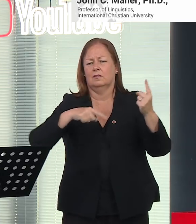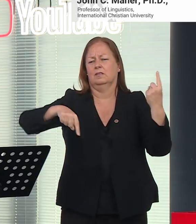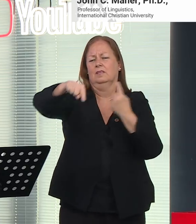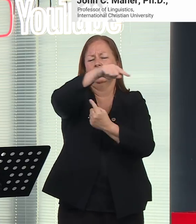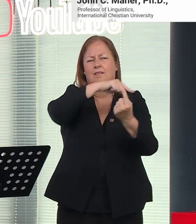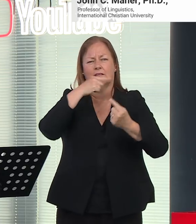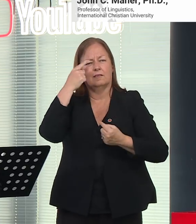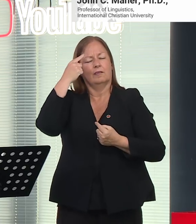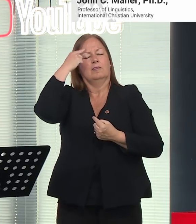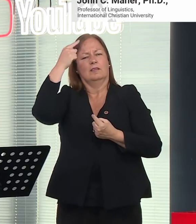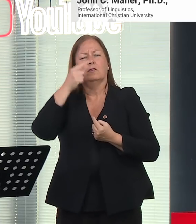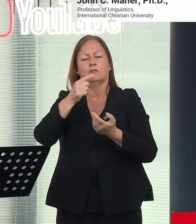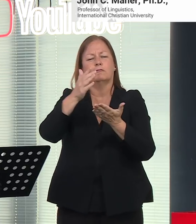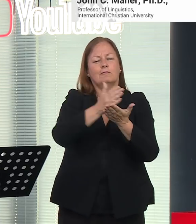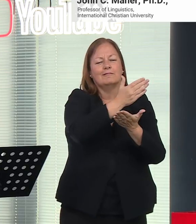We need a good framework to describe